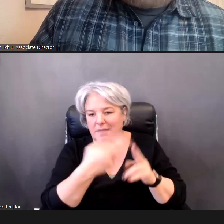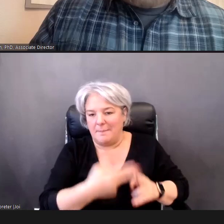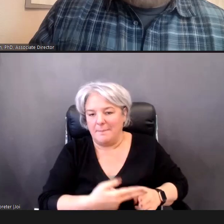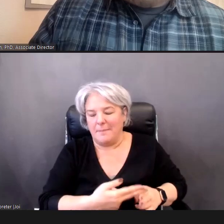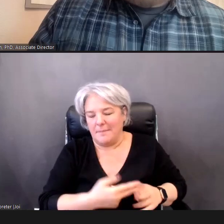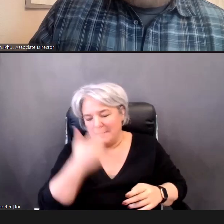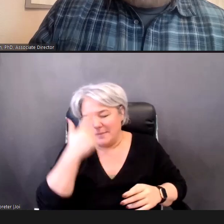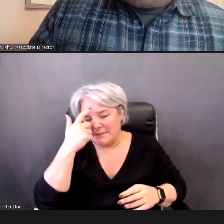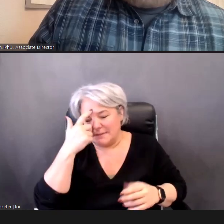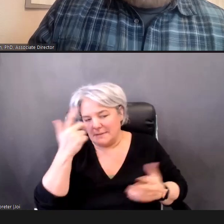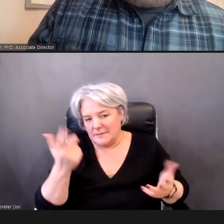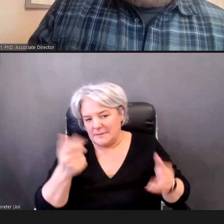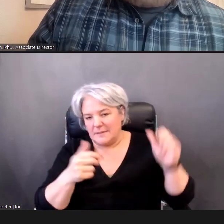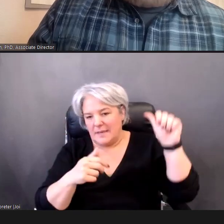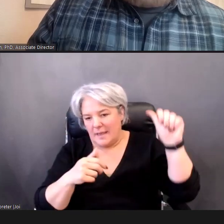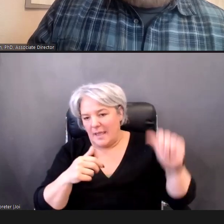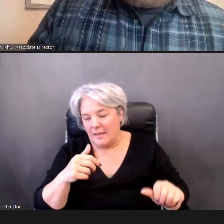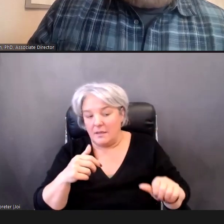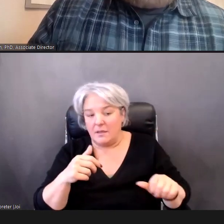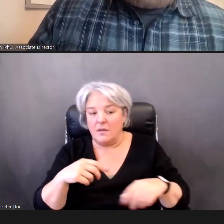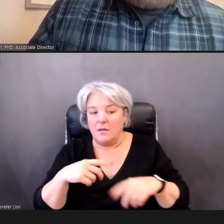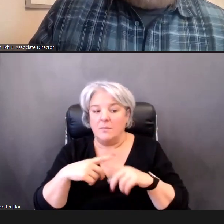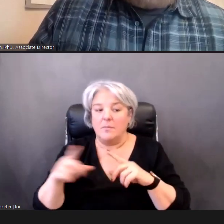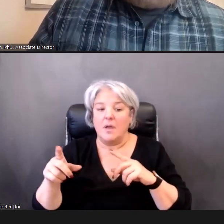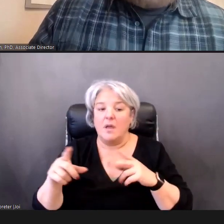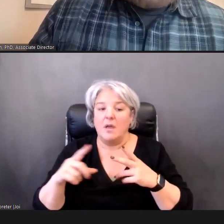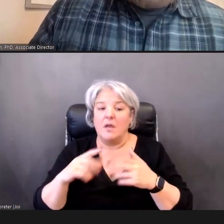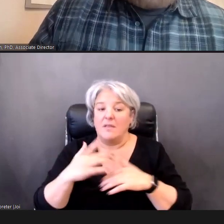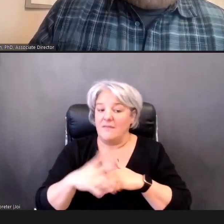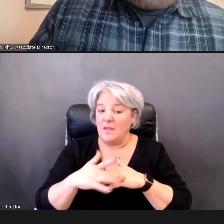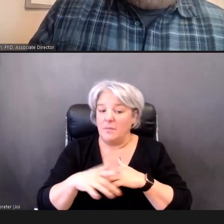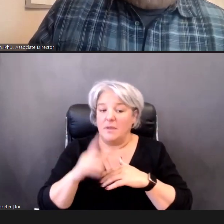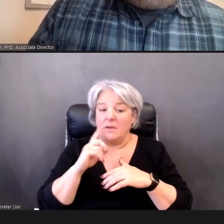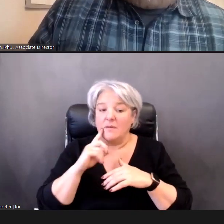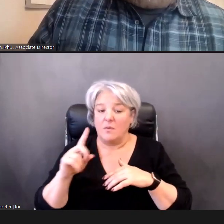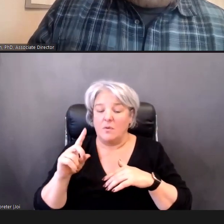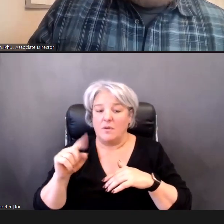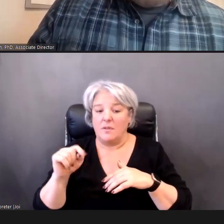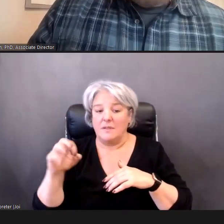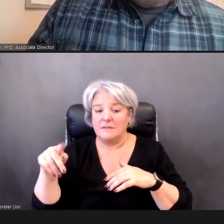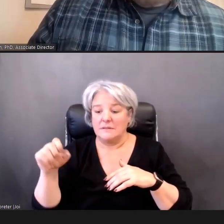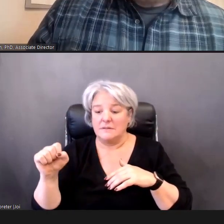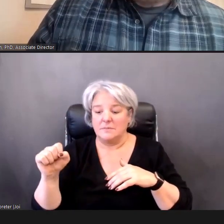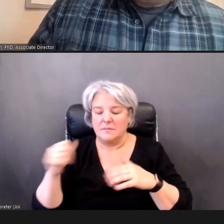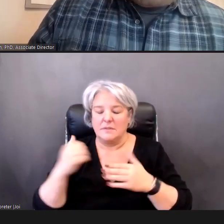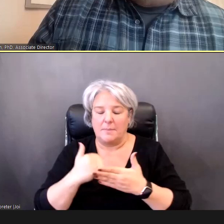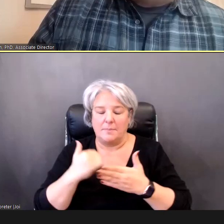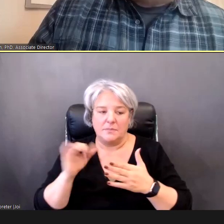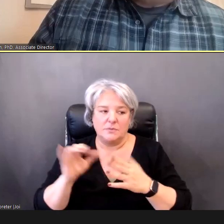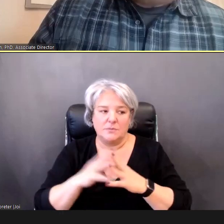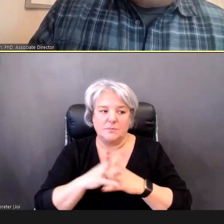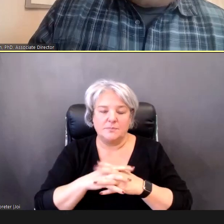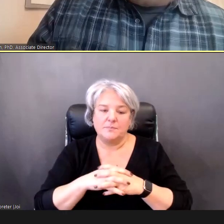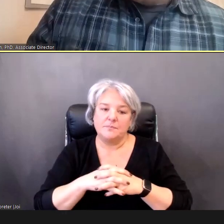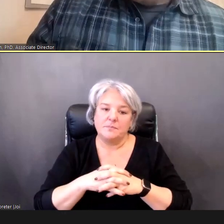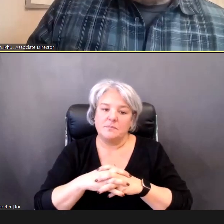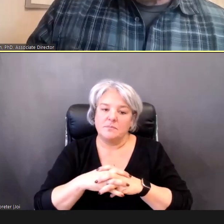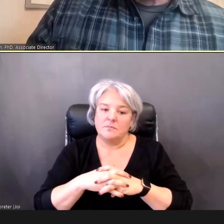there and the um availability of a phone